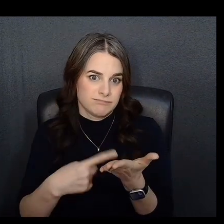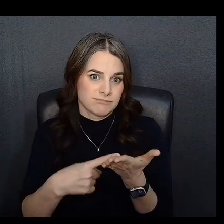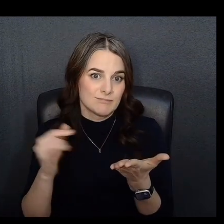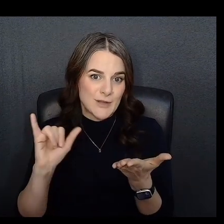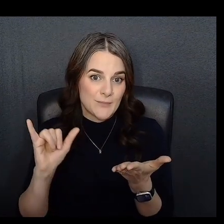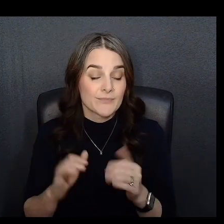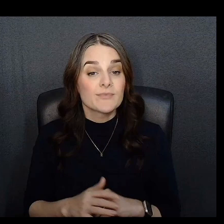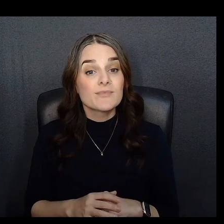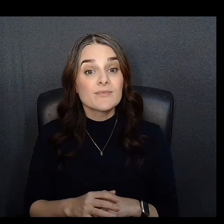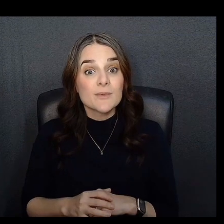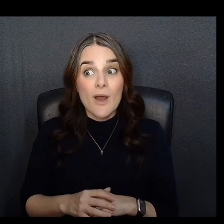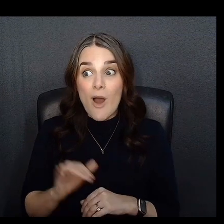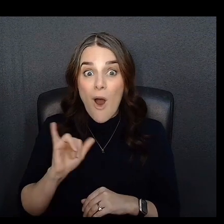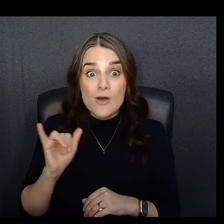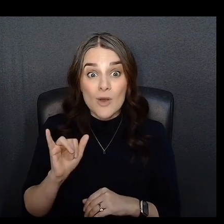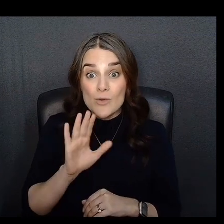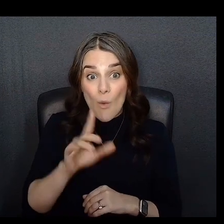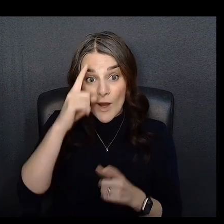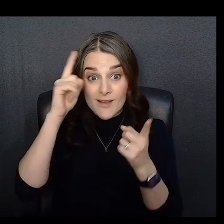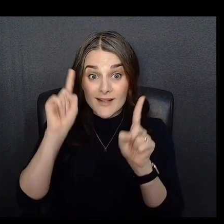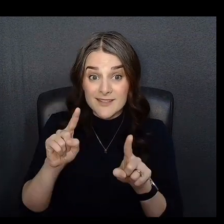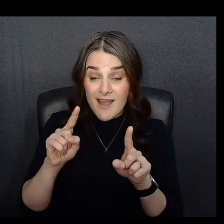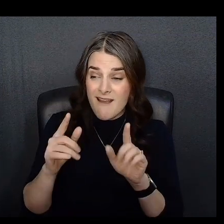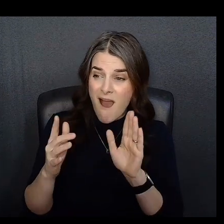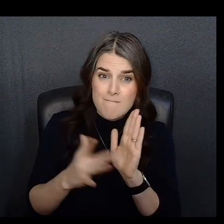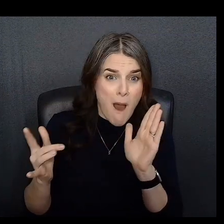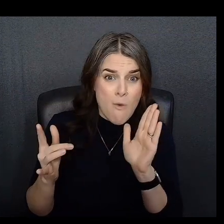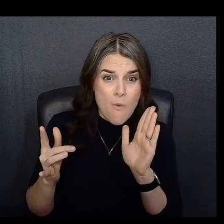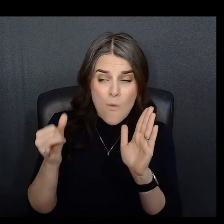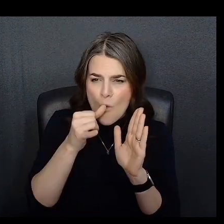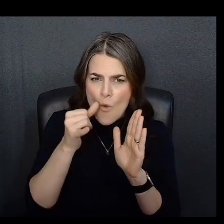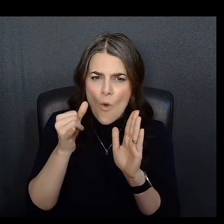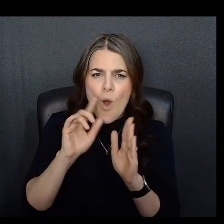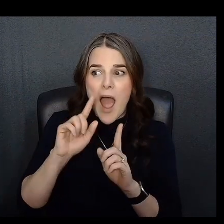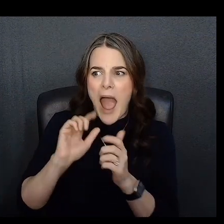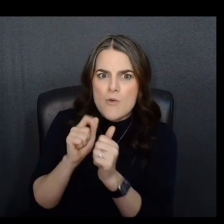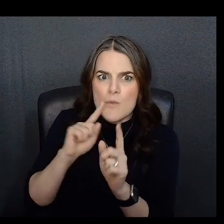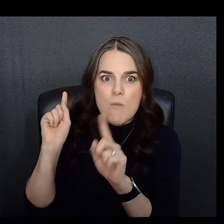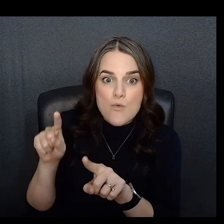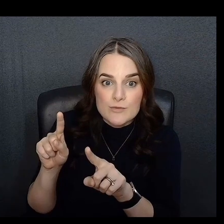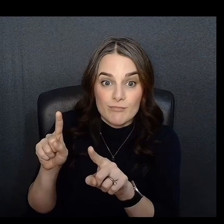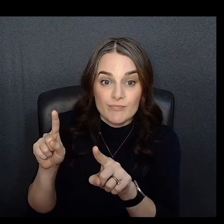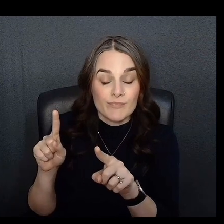when consent was violated. So when abuse does occur or somebody took advantage of you,